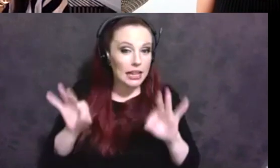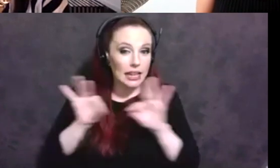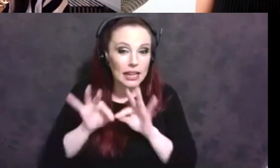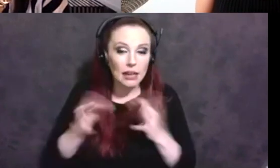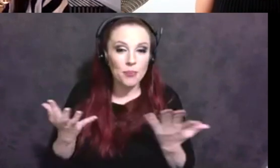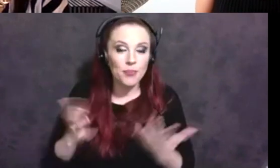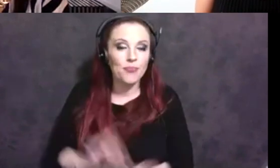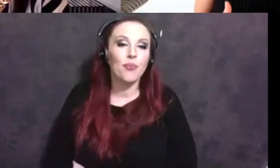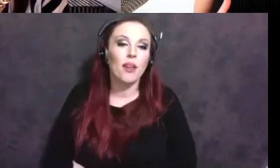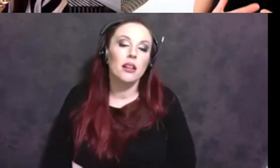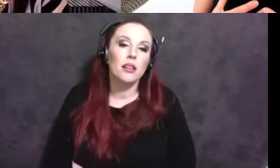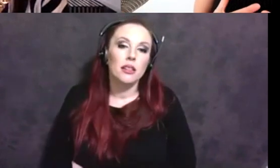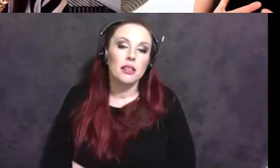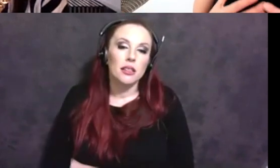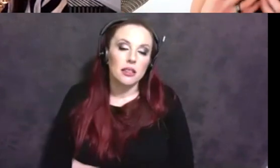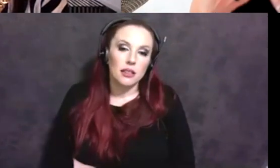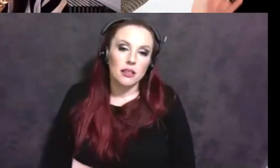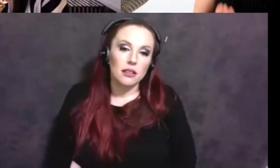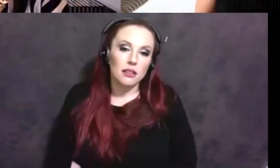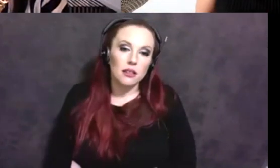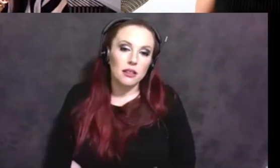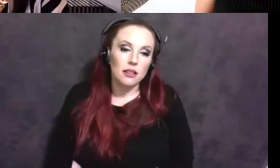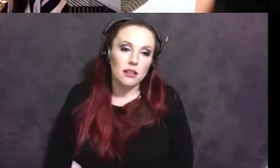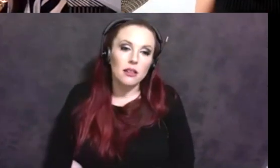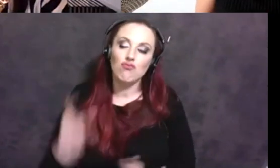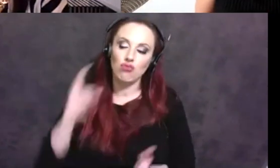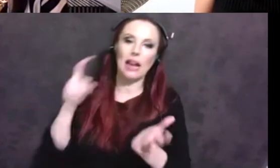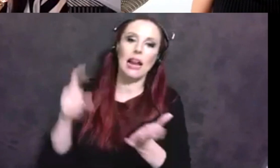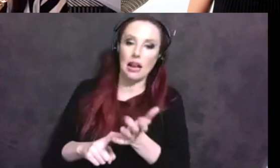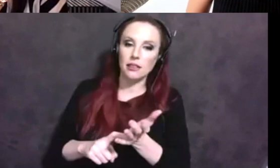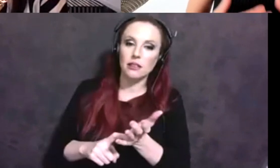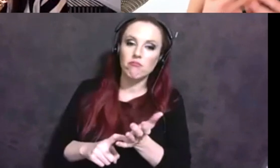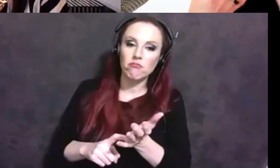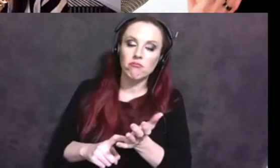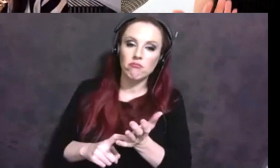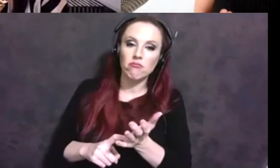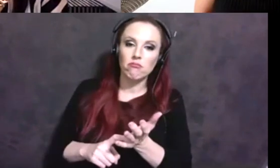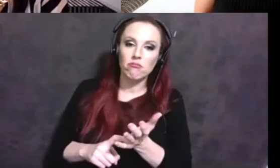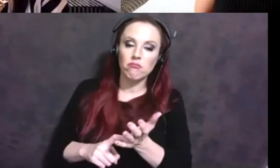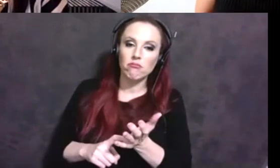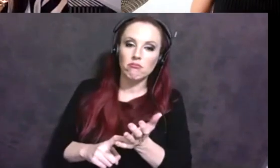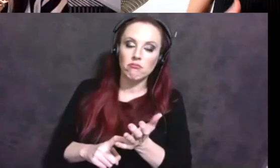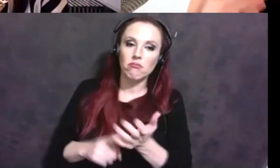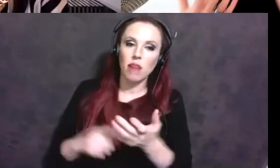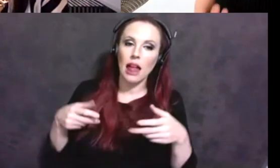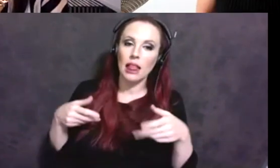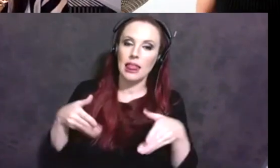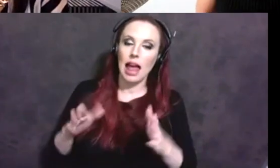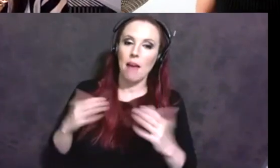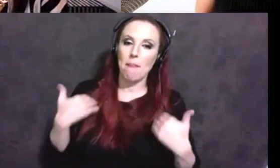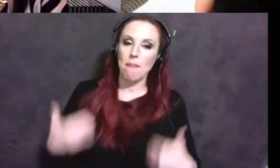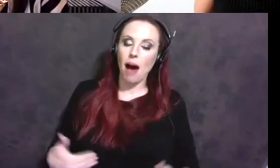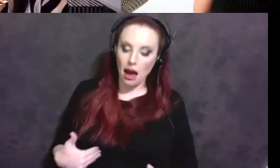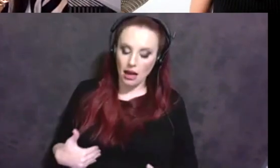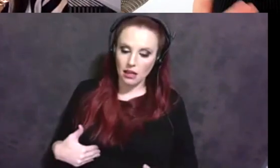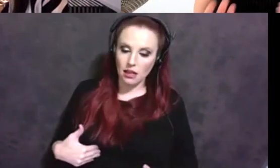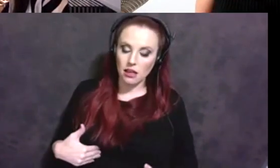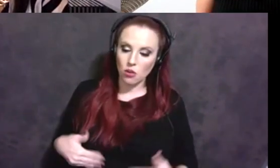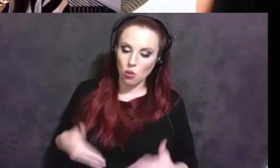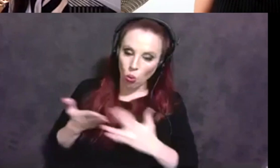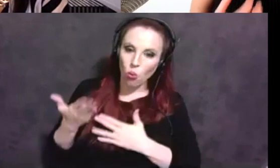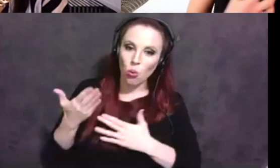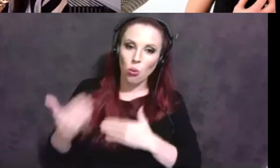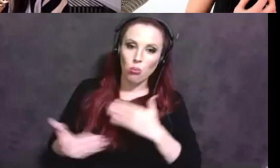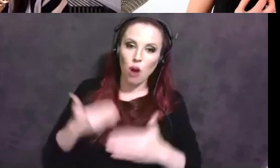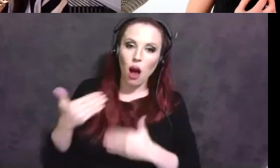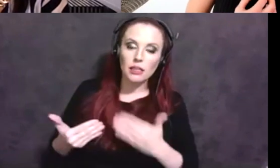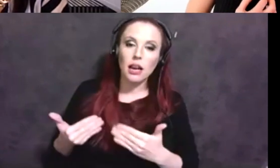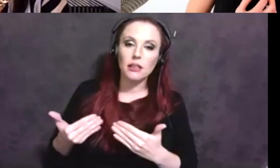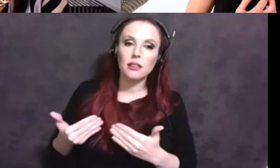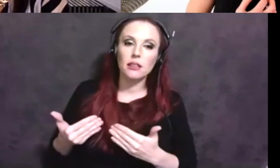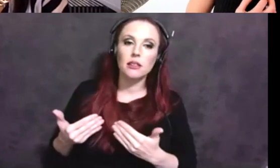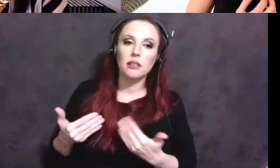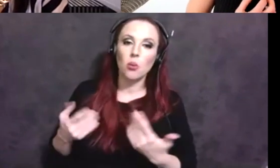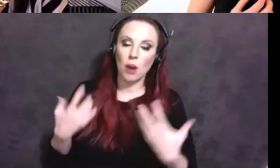really because I know and understand my body I sense that. I think the key is to recognize